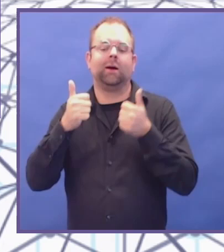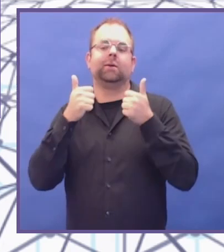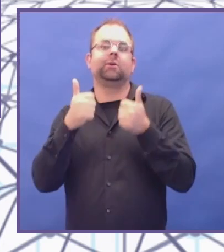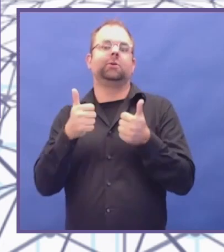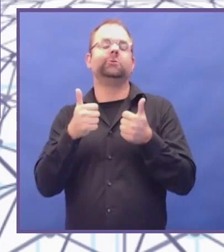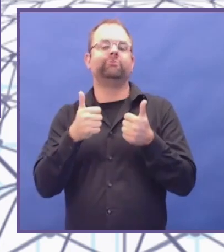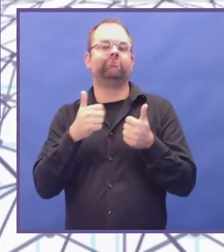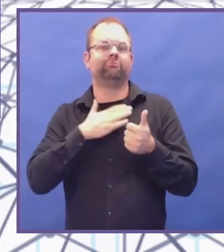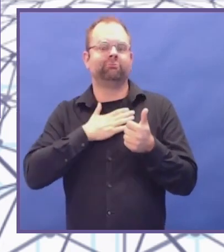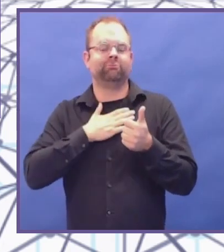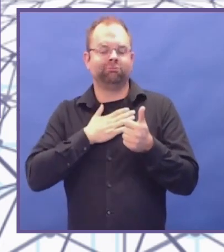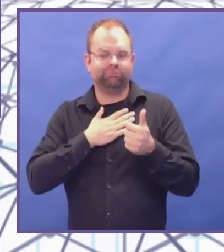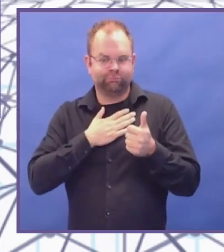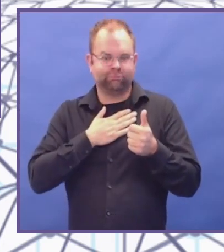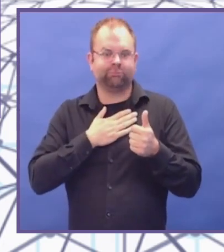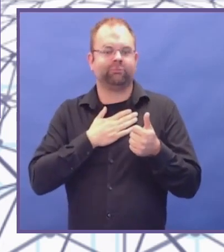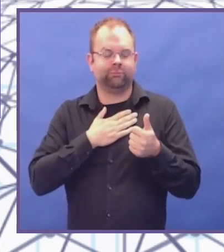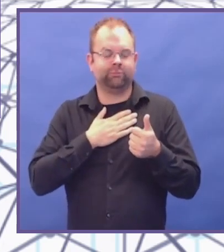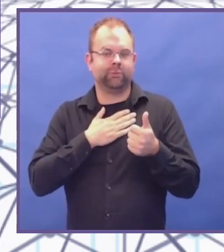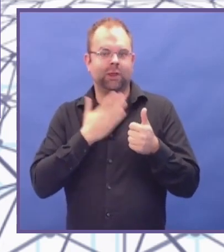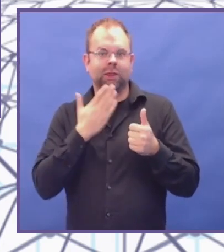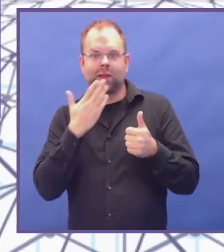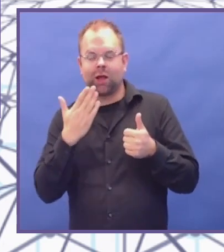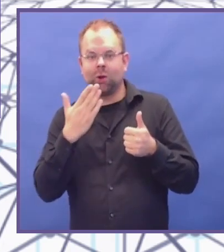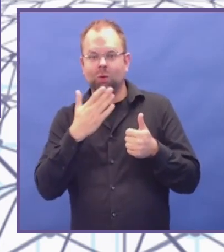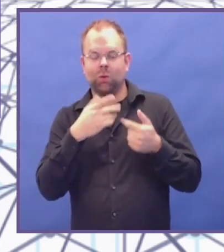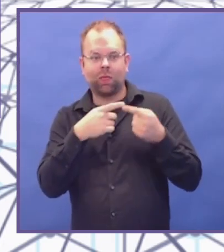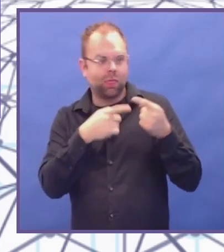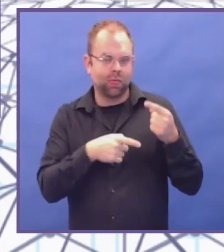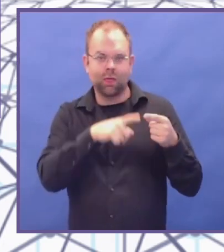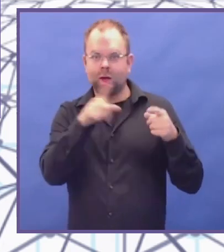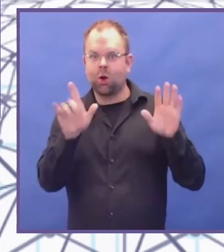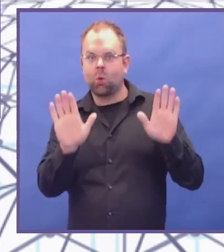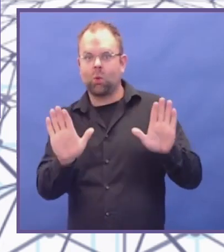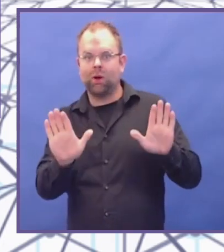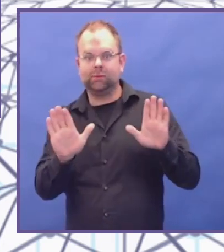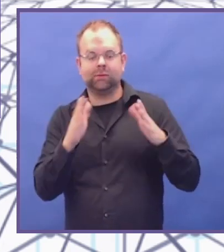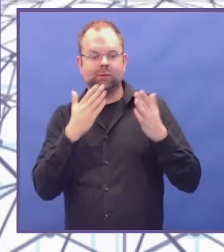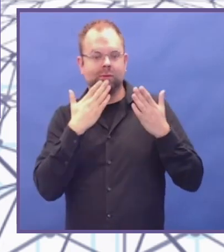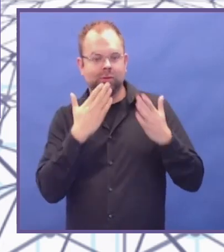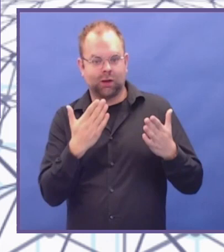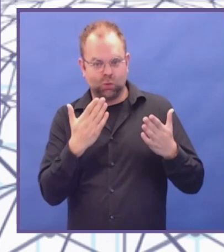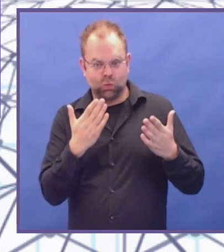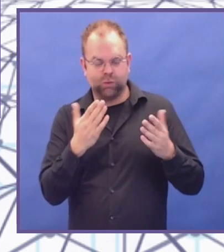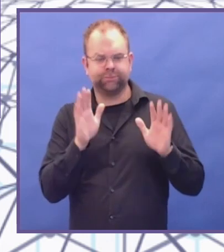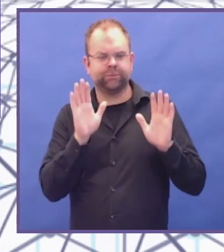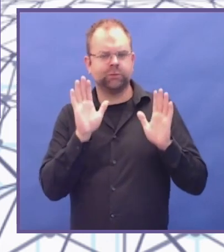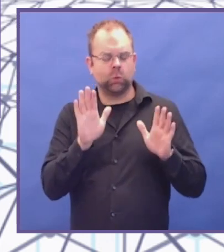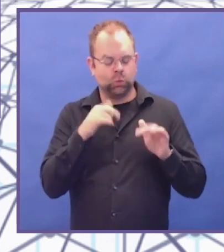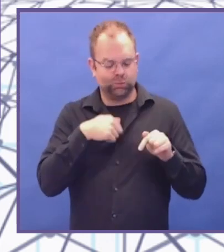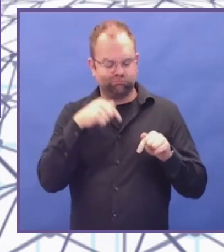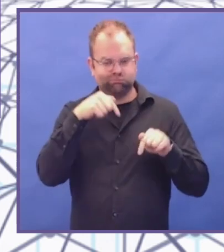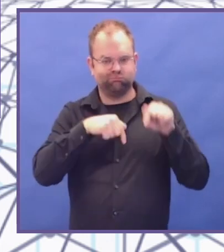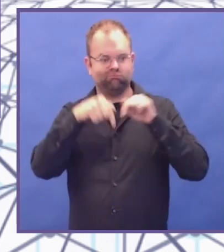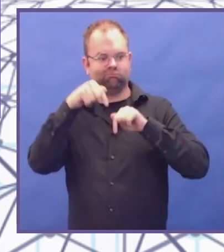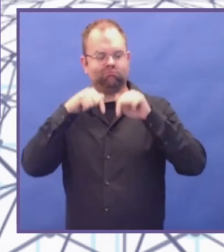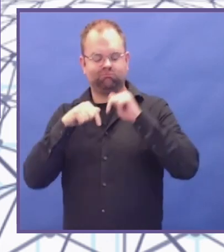so my last sentence was just to say that we're only able to look at anomalies in these data sets if we have the benefit of